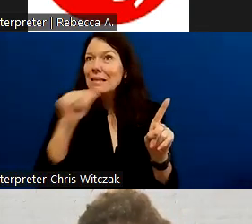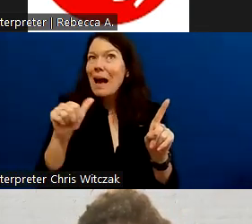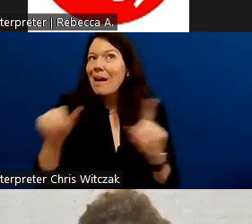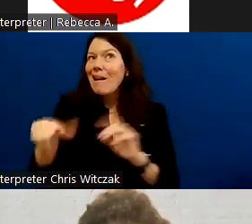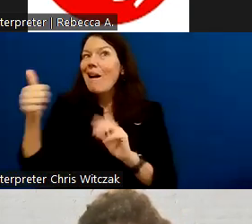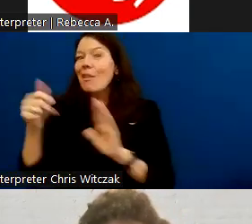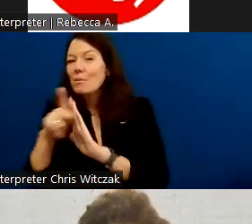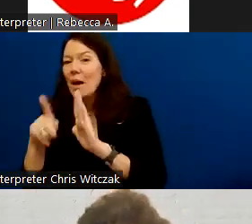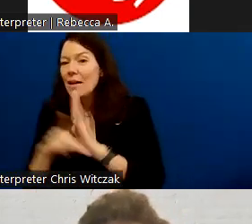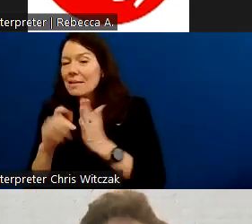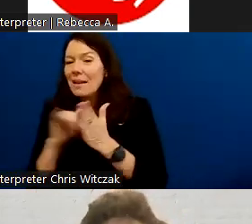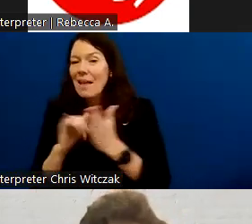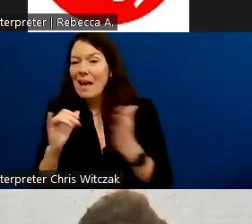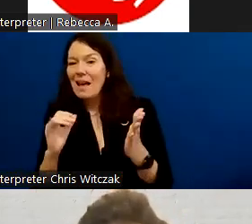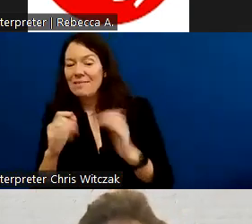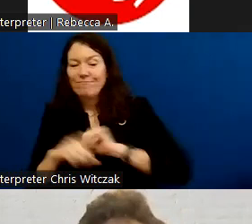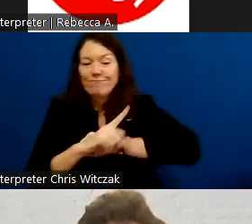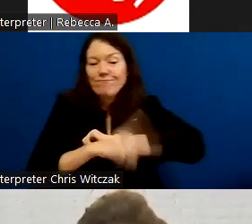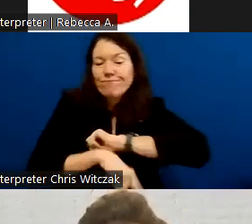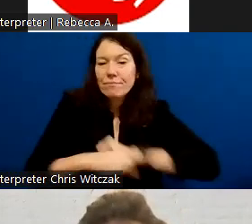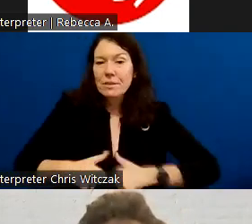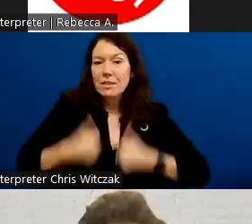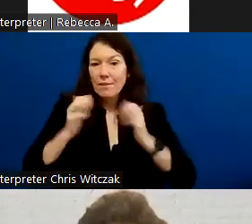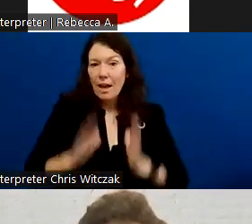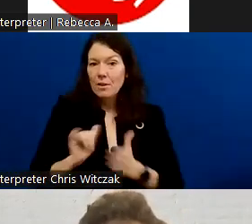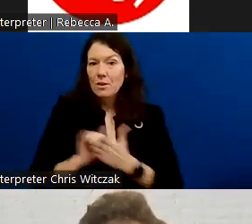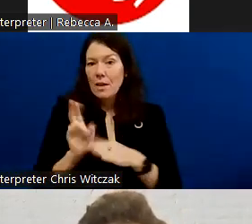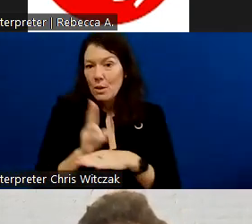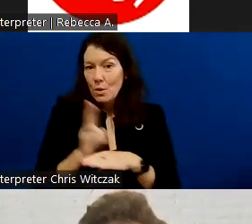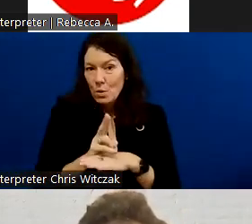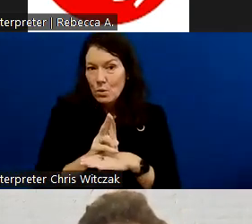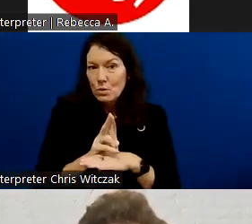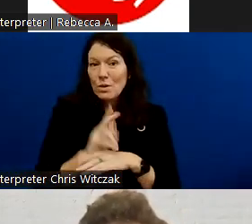that kind of penalize survivors who are using in general actually works really well for